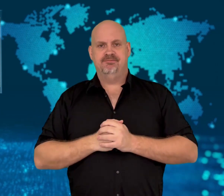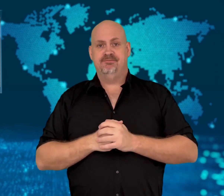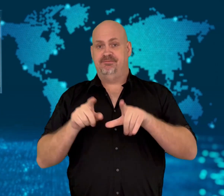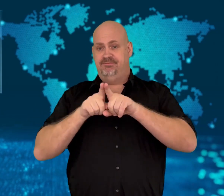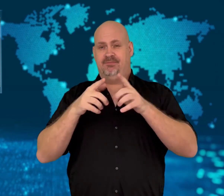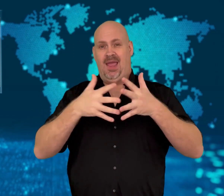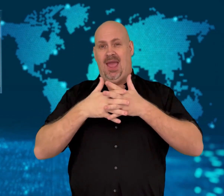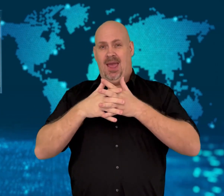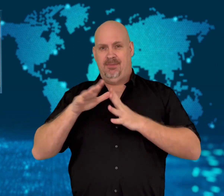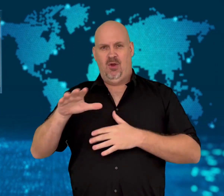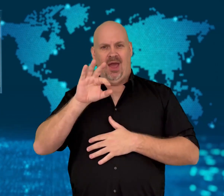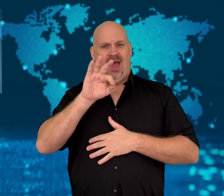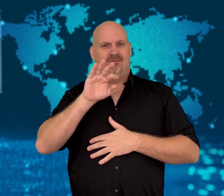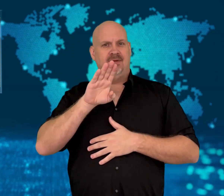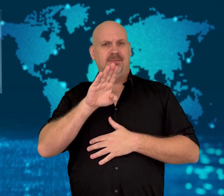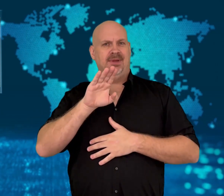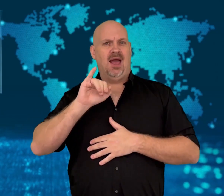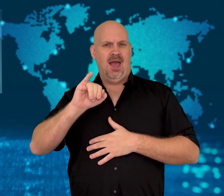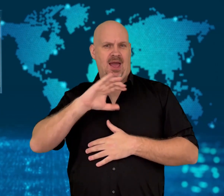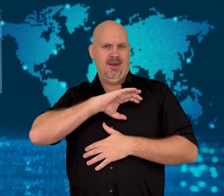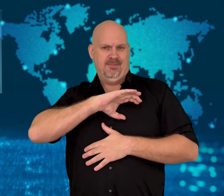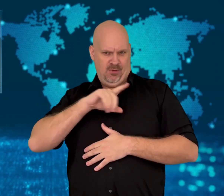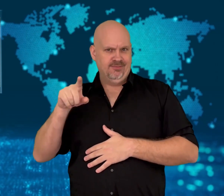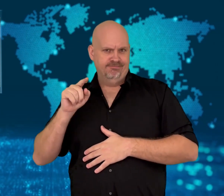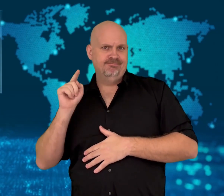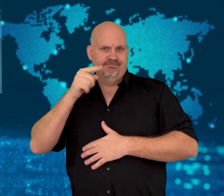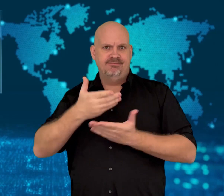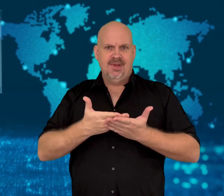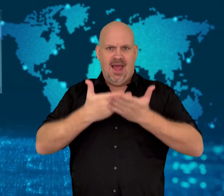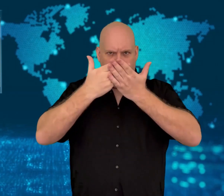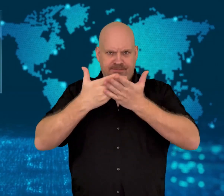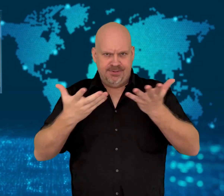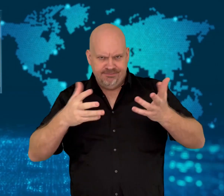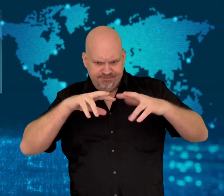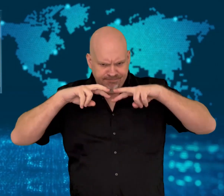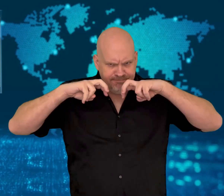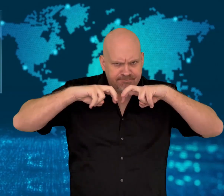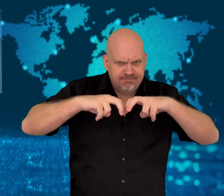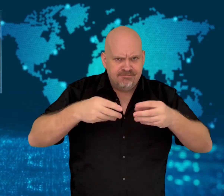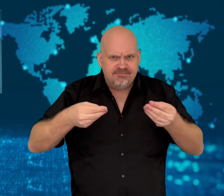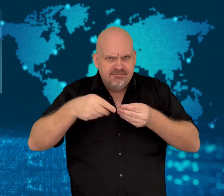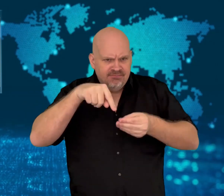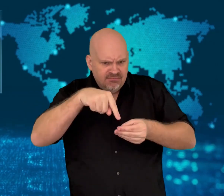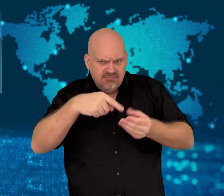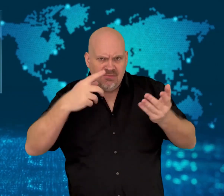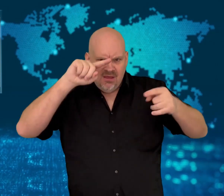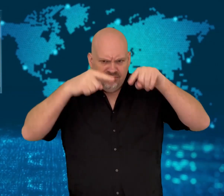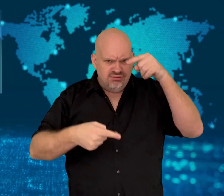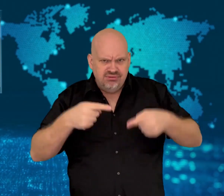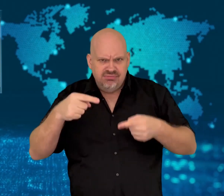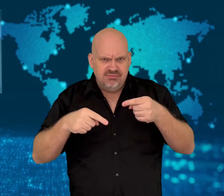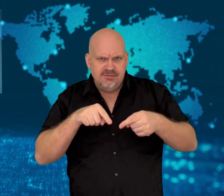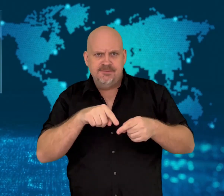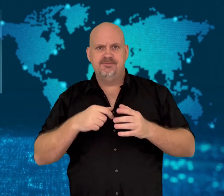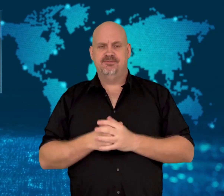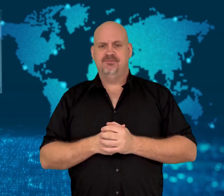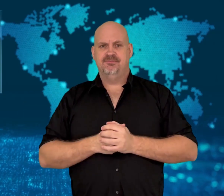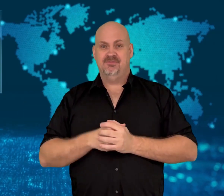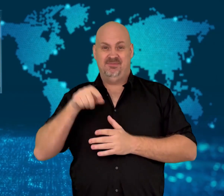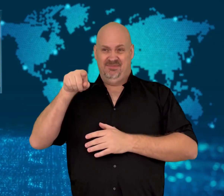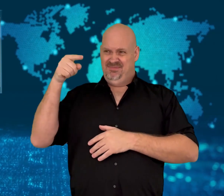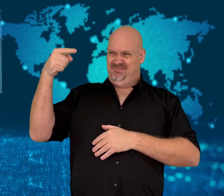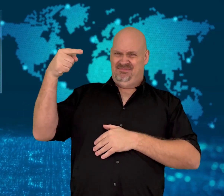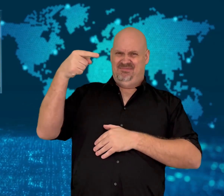The US' Federal Bureaus of Investigation (FBI) will also help identify the object.